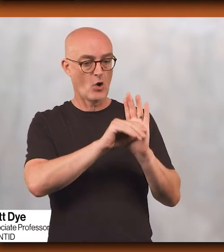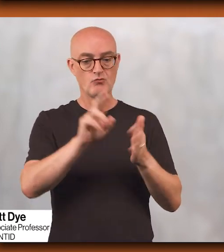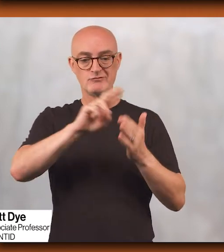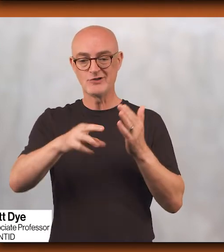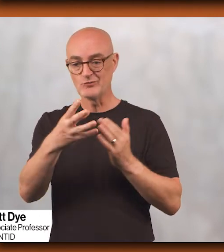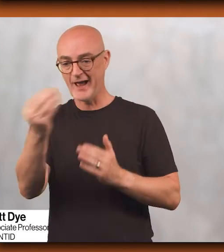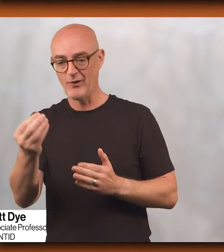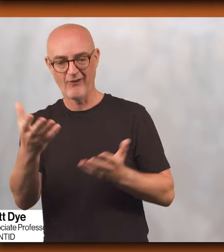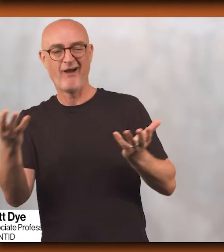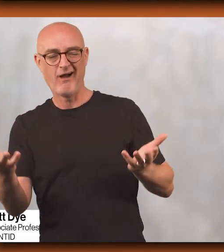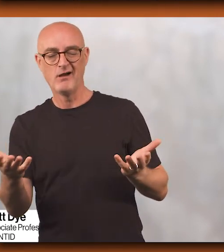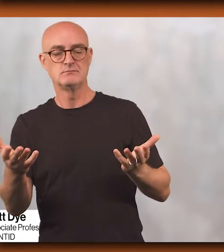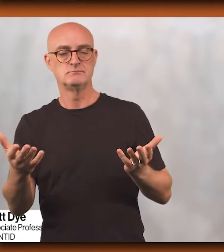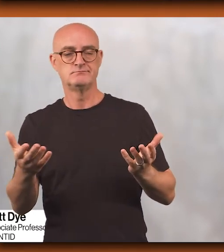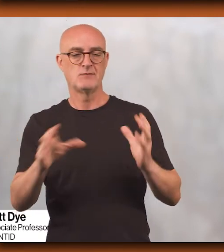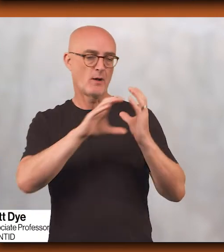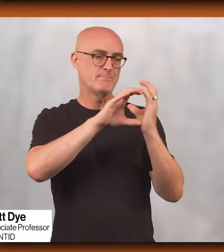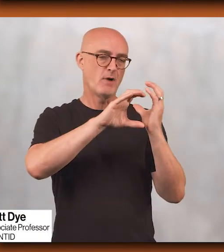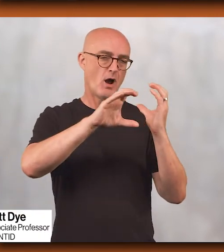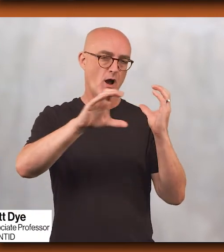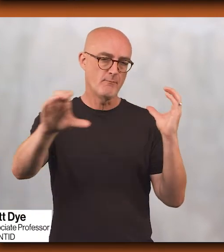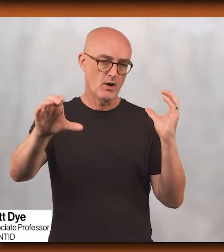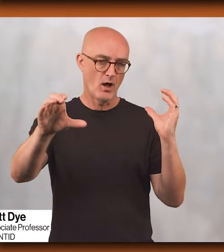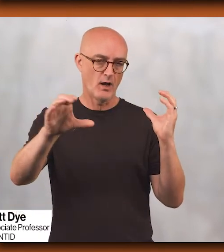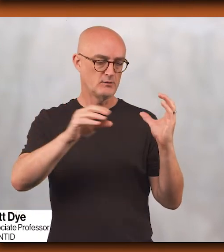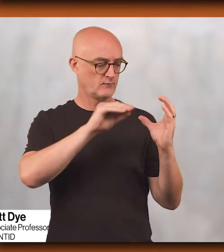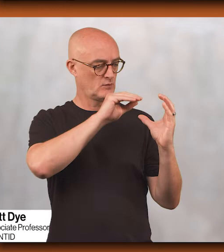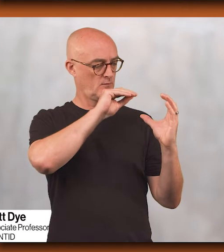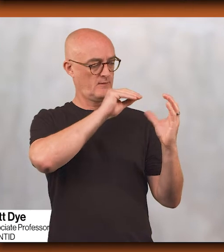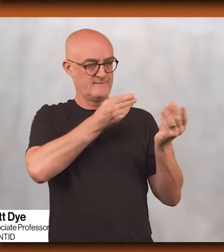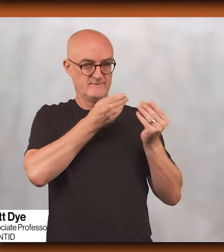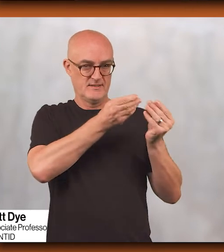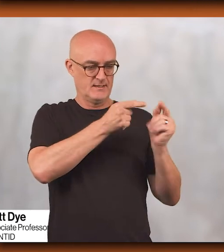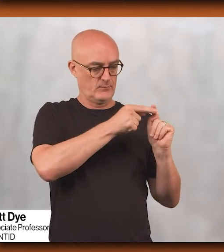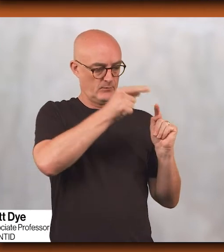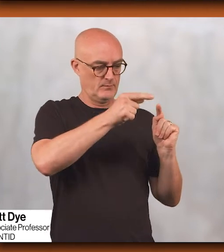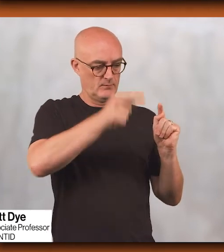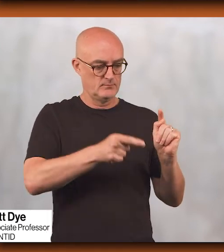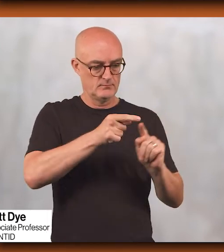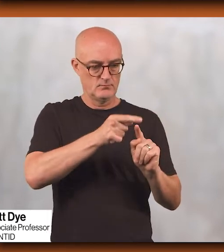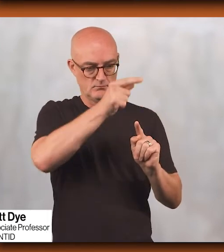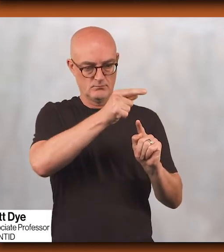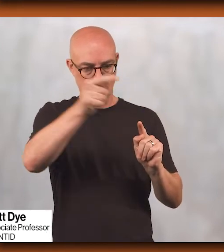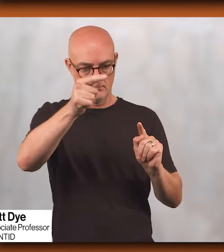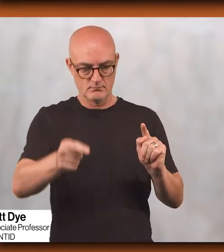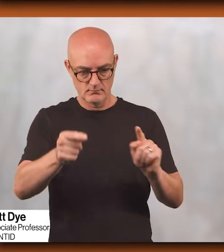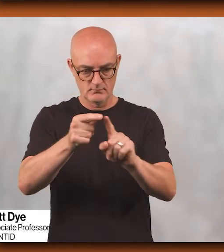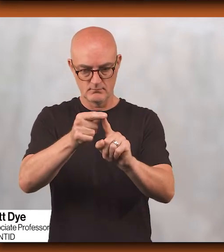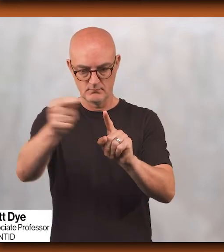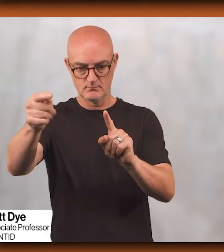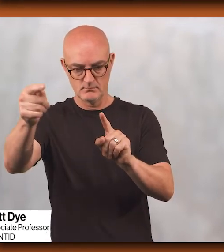then import it into our software, and then you can import the result in something like R for final analysis.